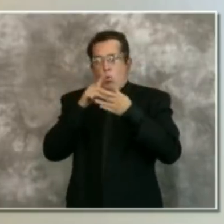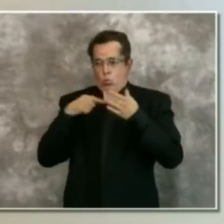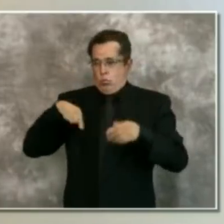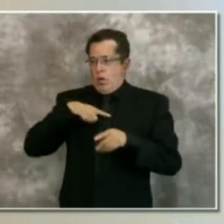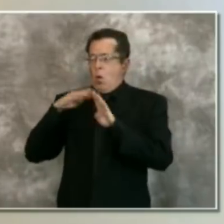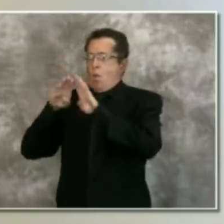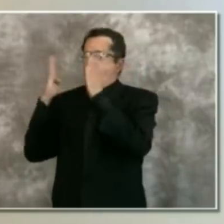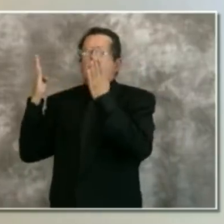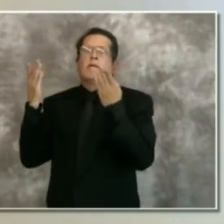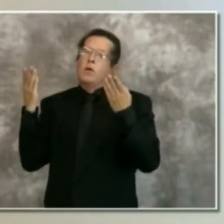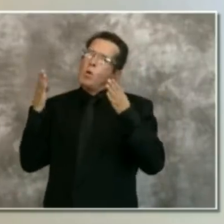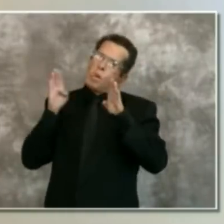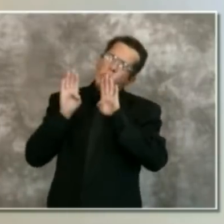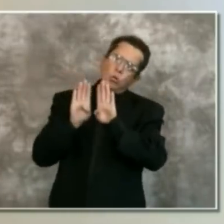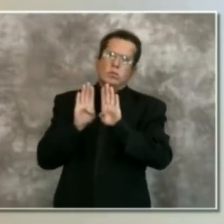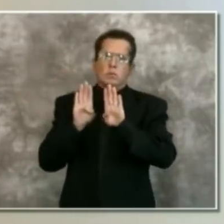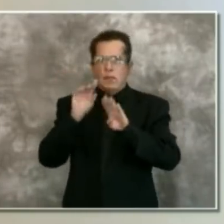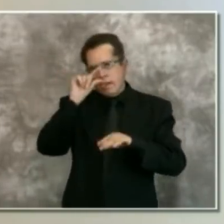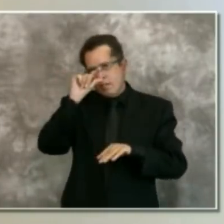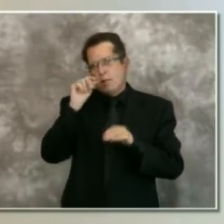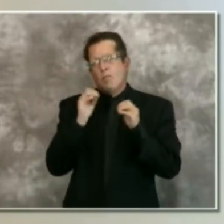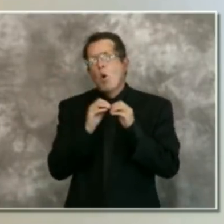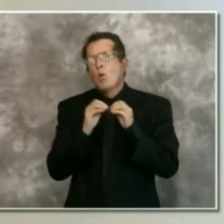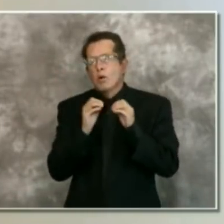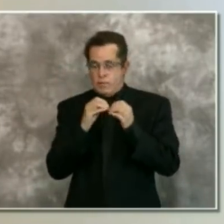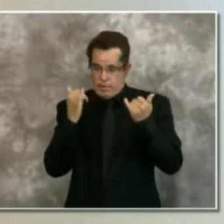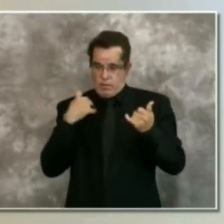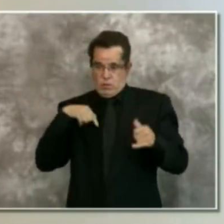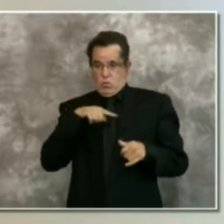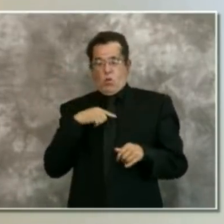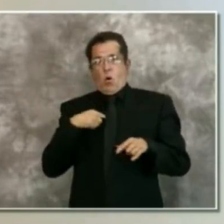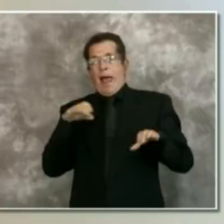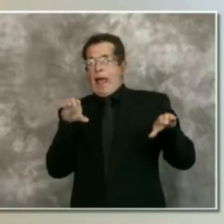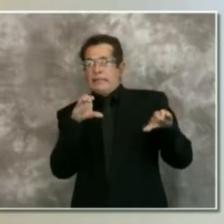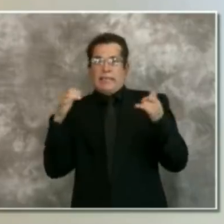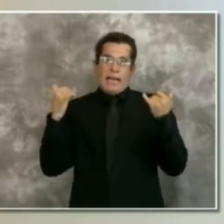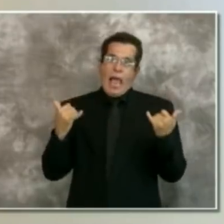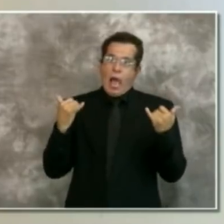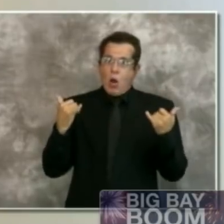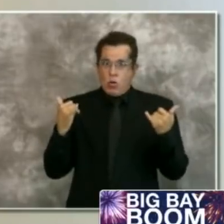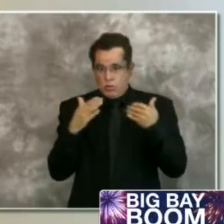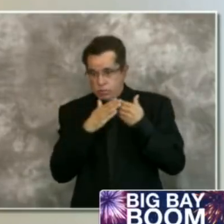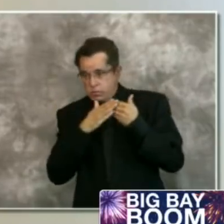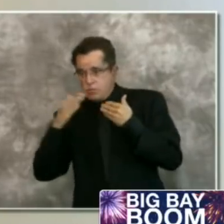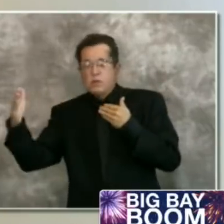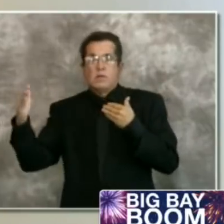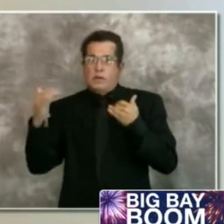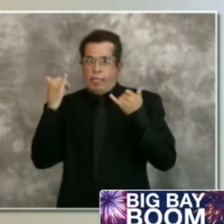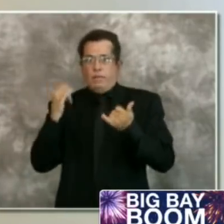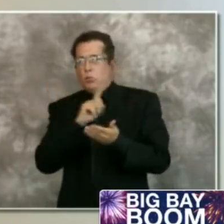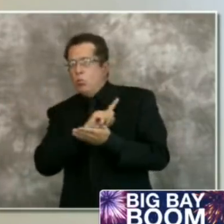THIS FORCES US TO TAKE ACTION IN DIALING BACK. SOME OF THE THINGS THAT WE HAVE REOPENED.